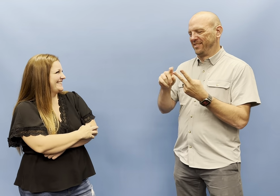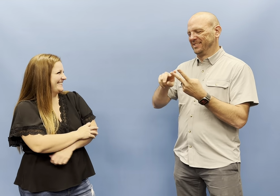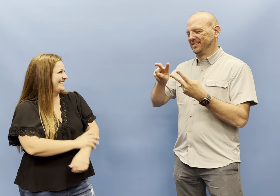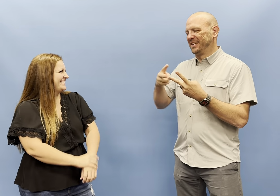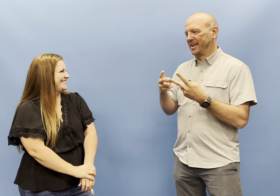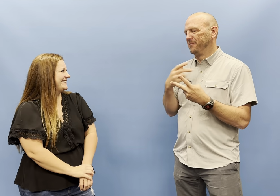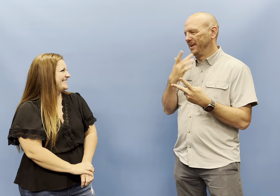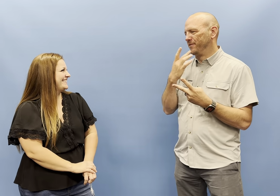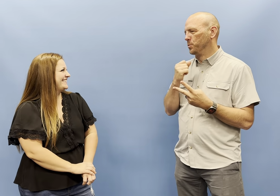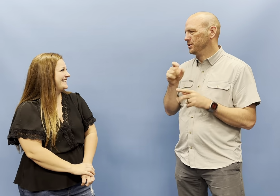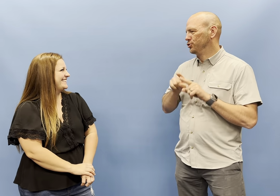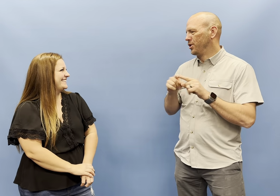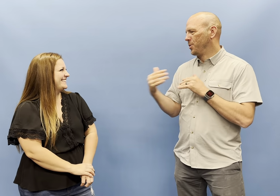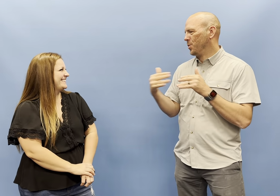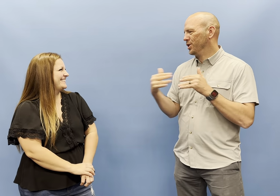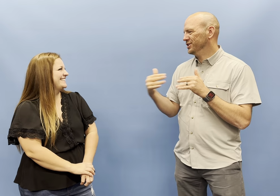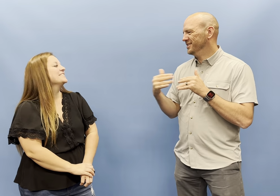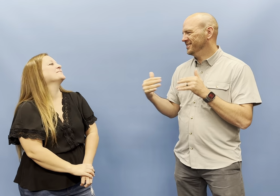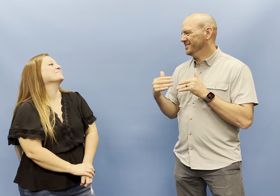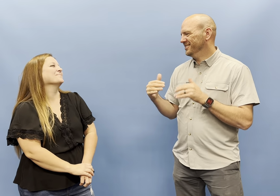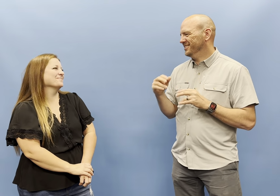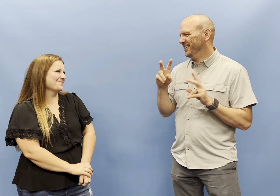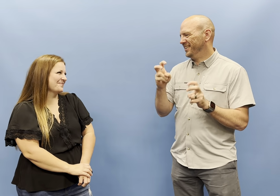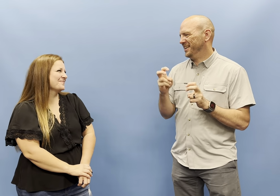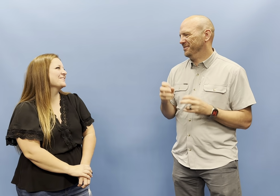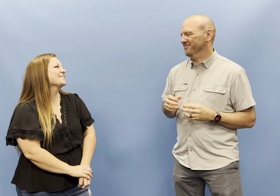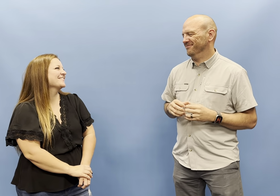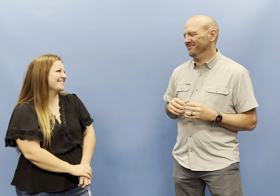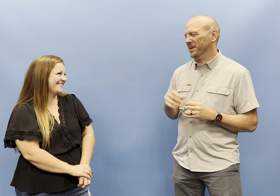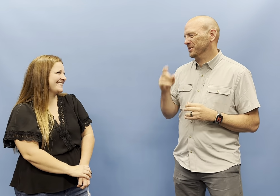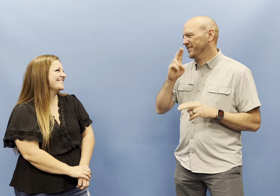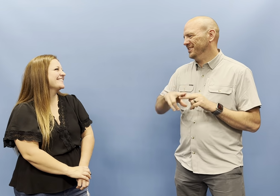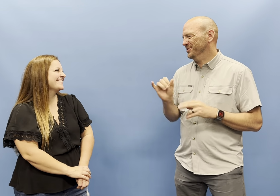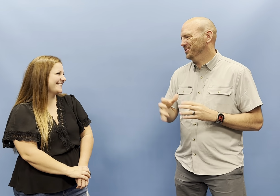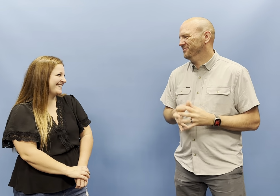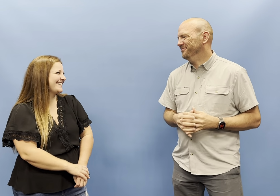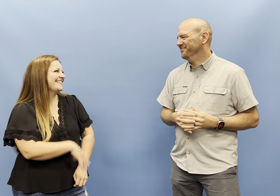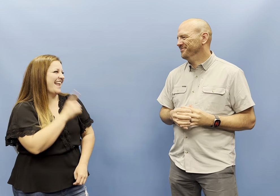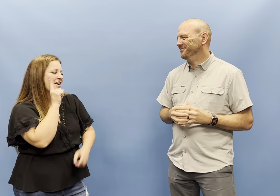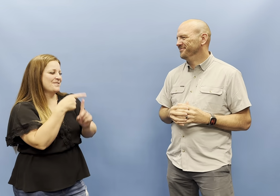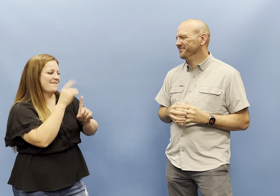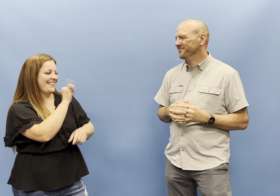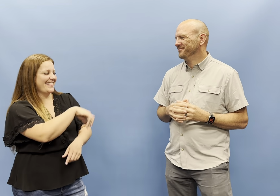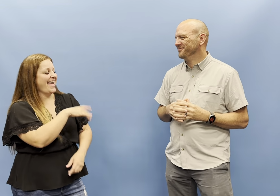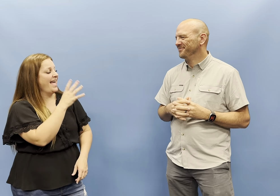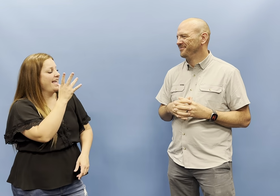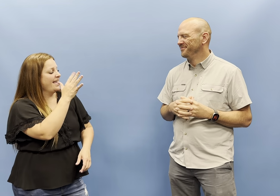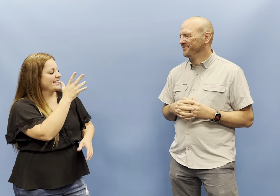I'd say my second favorite is the Star Wars theme. That one was fun too. I heard about that one.